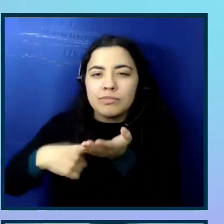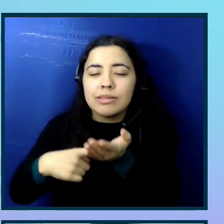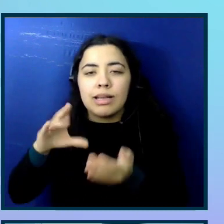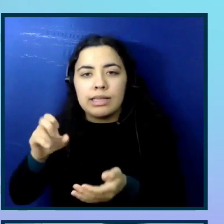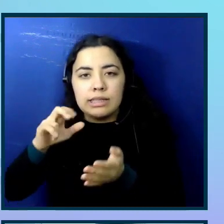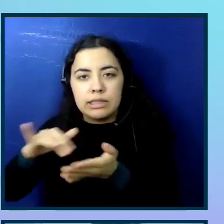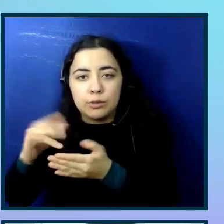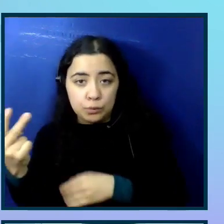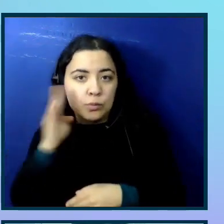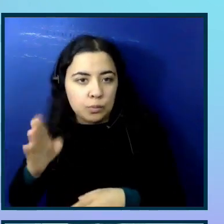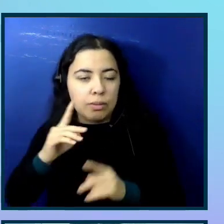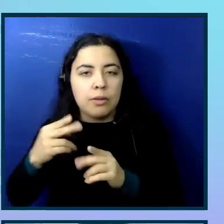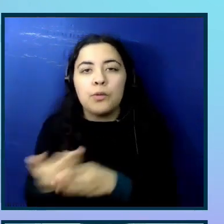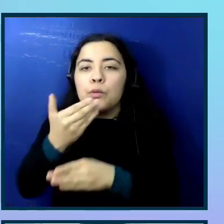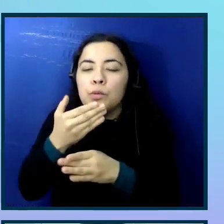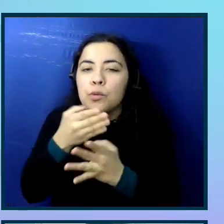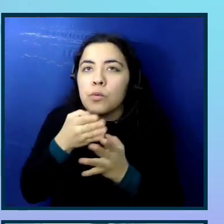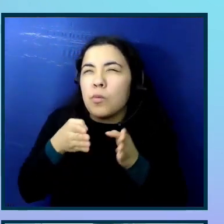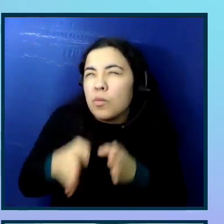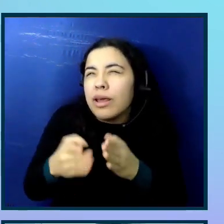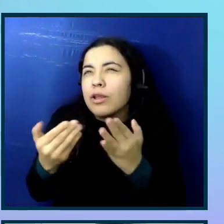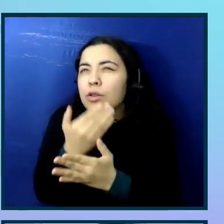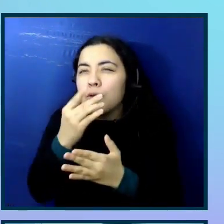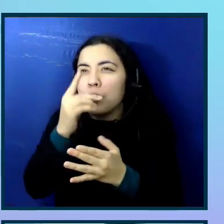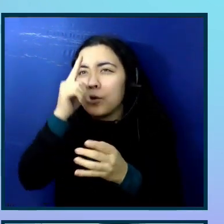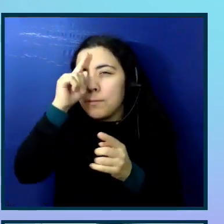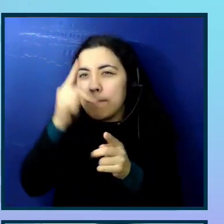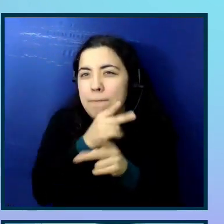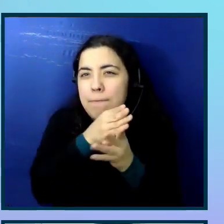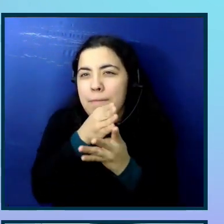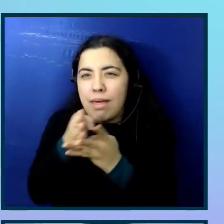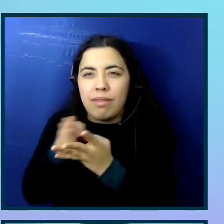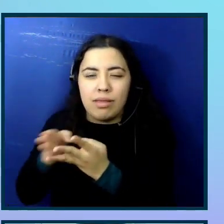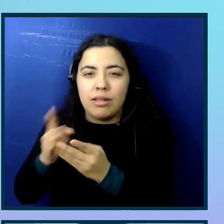a new way or methodology. We're exploring to get screen reader feedback early on